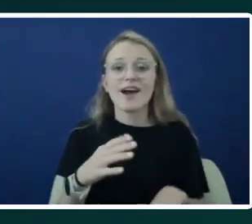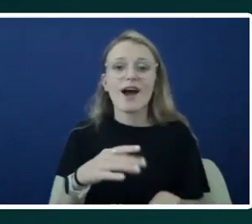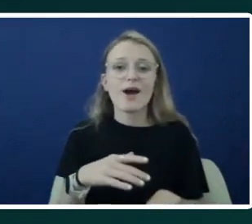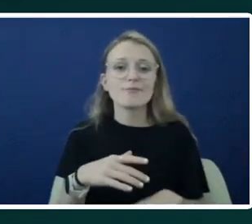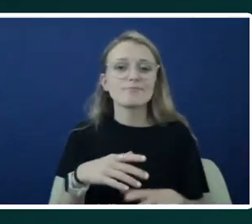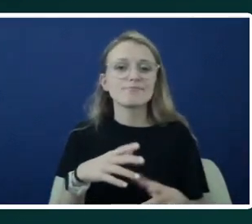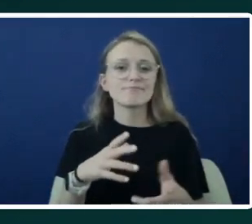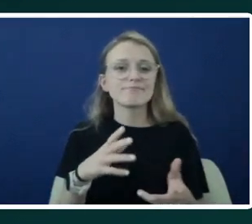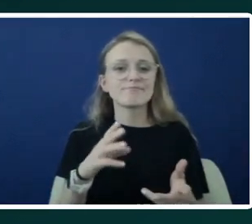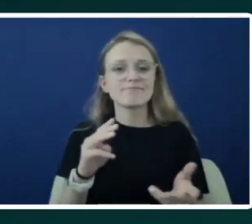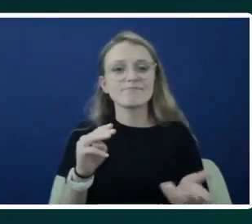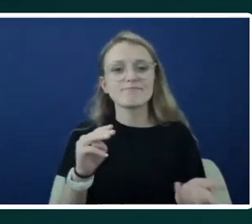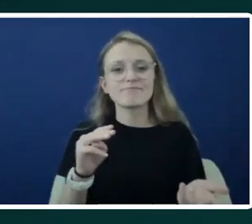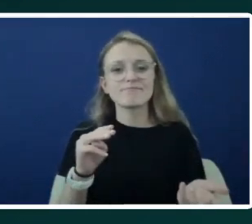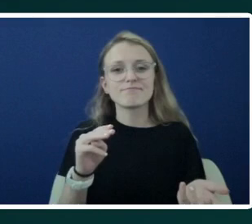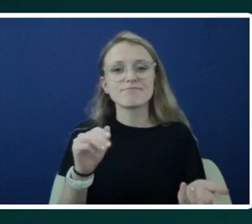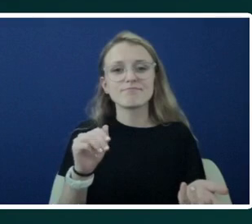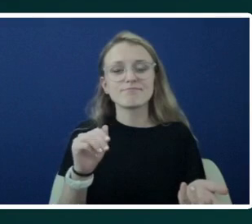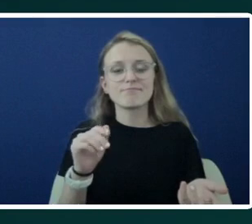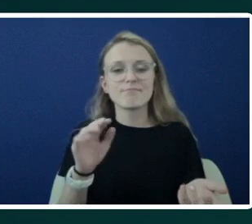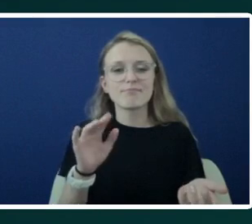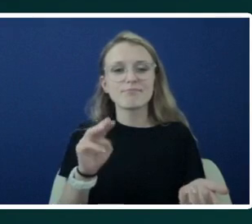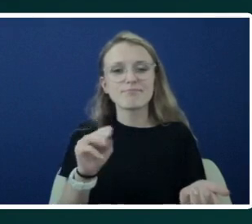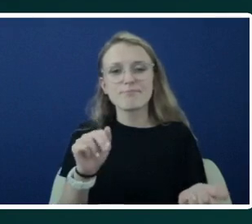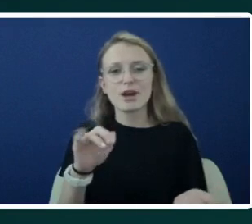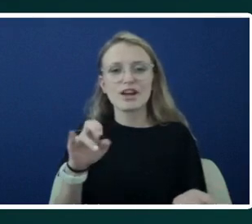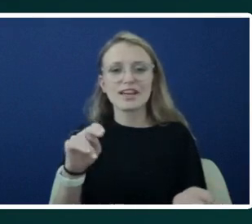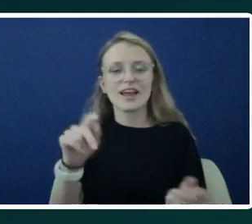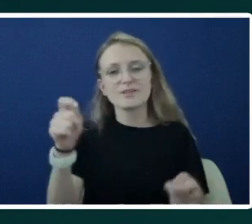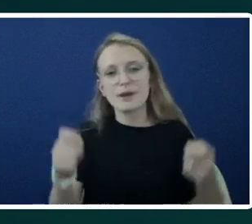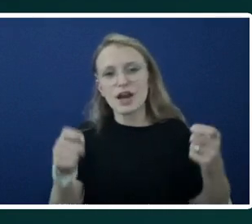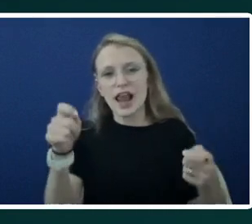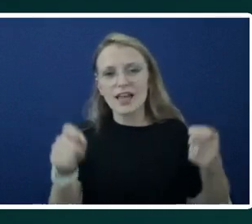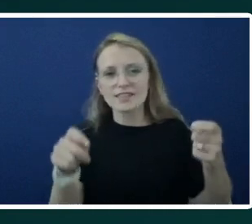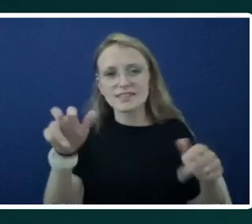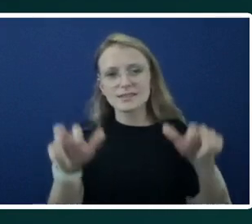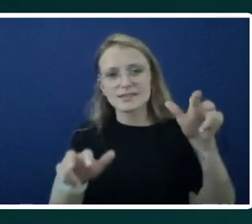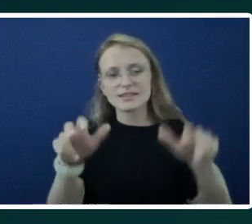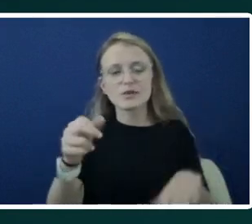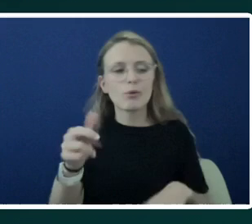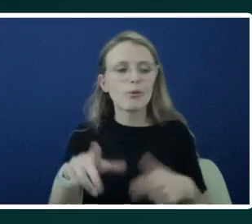students and teachers made in the 1930s in Washington D.C. or Alma Thomas's paintbrushes